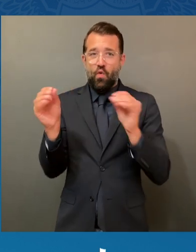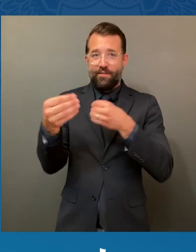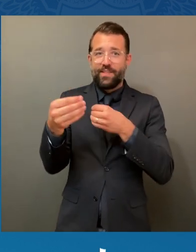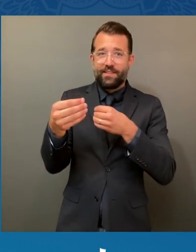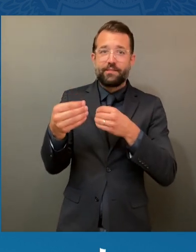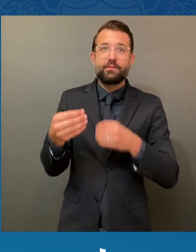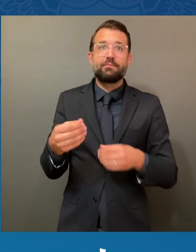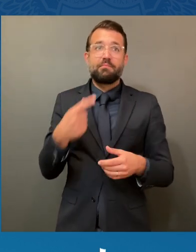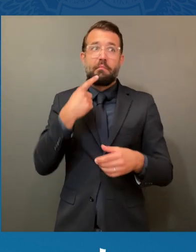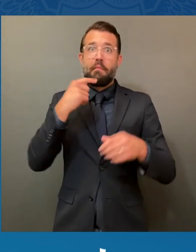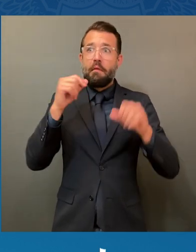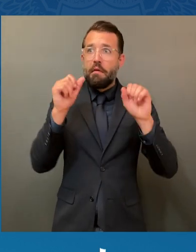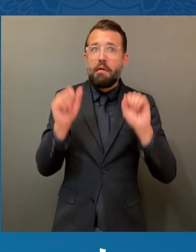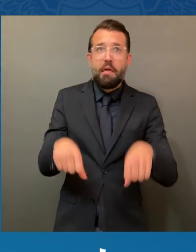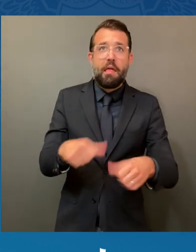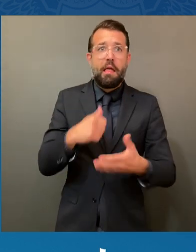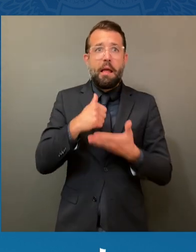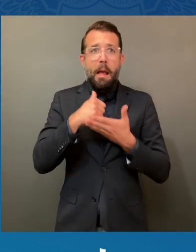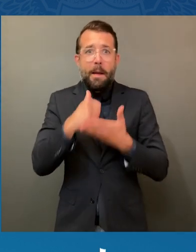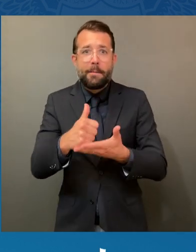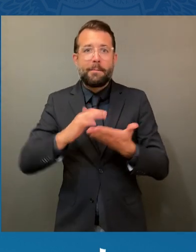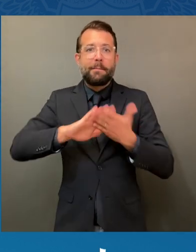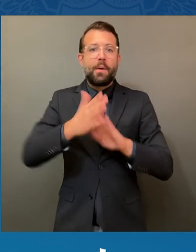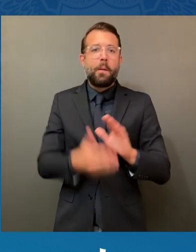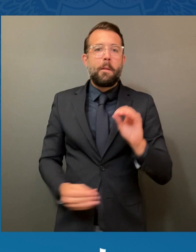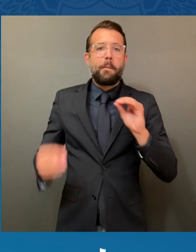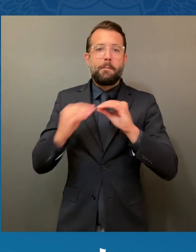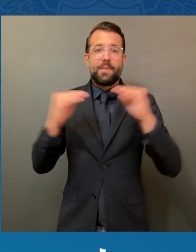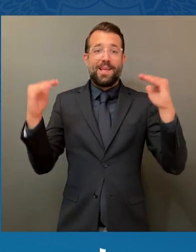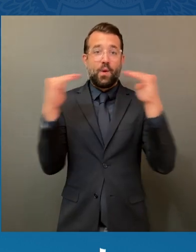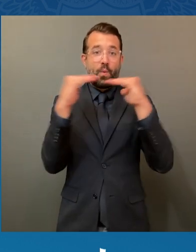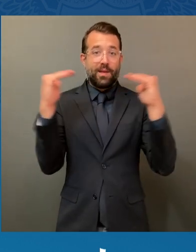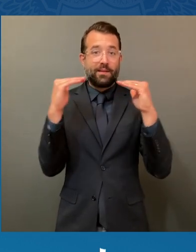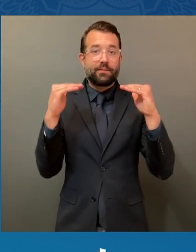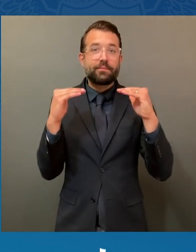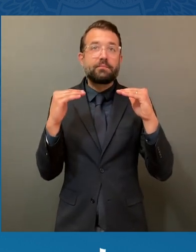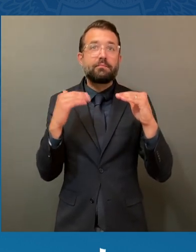And so when I was elected as Attorney General for Nevada, I adopted a motto that many of you know,